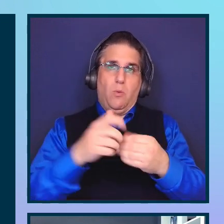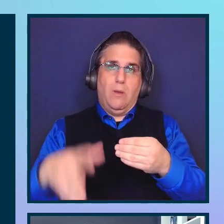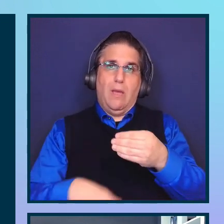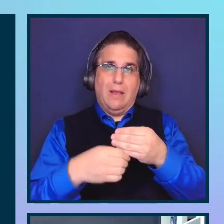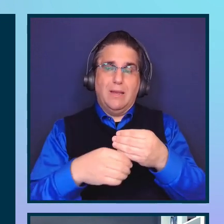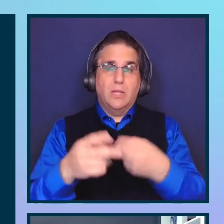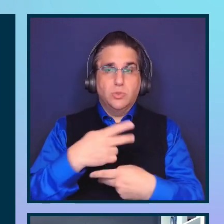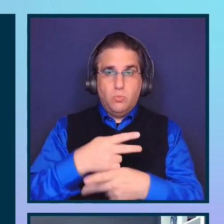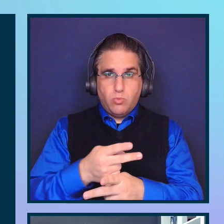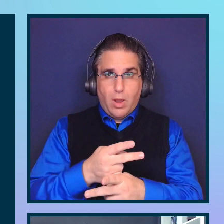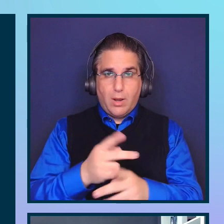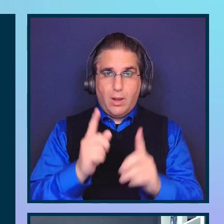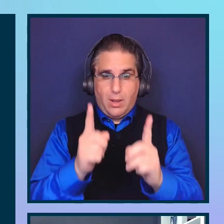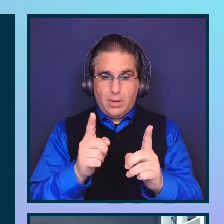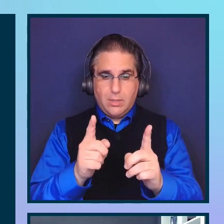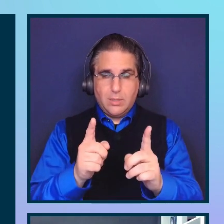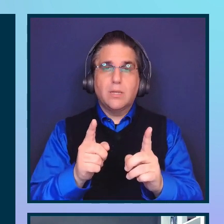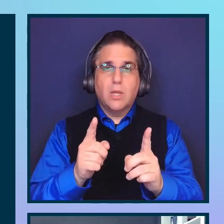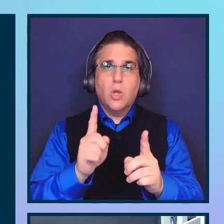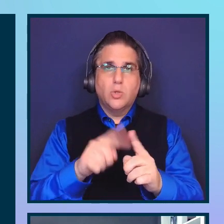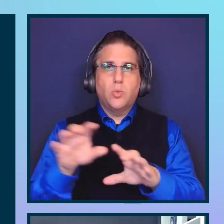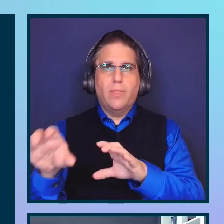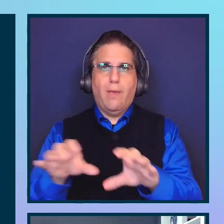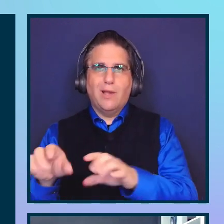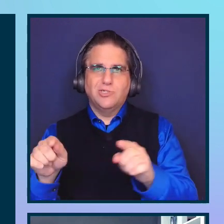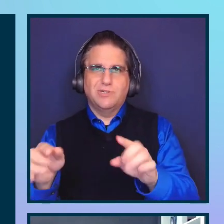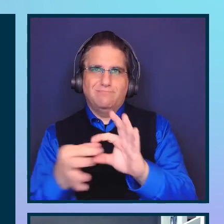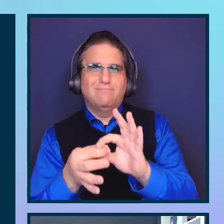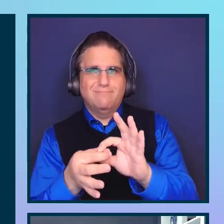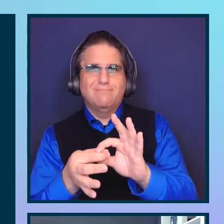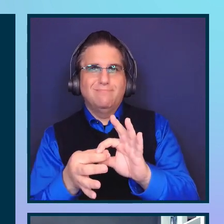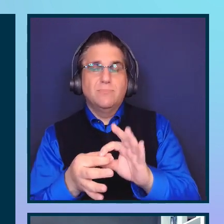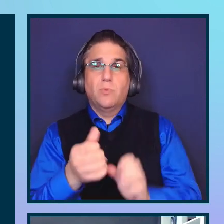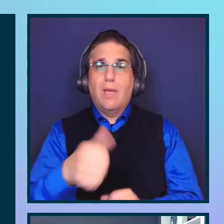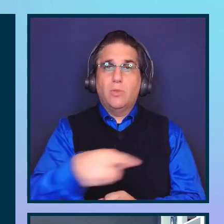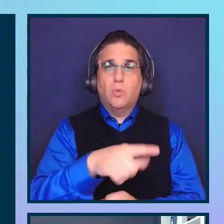that is being added to the action that is being done. So for visually impaired users that can't see the website